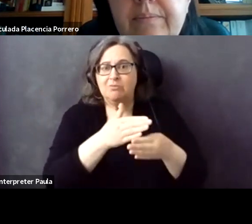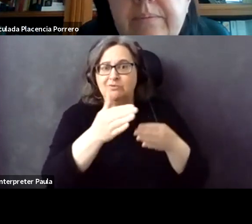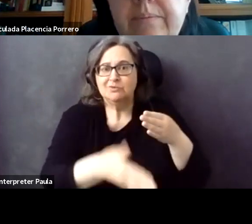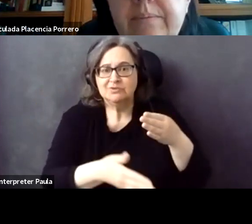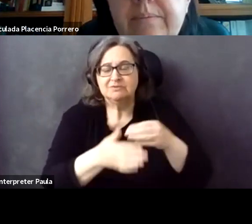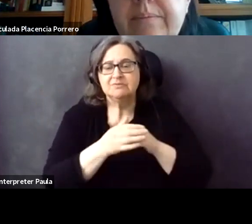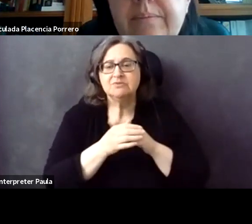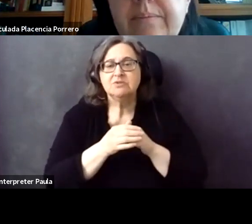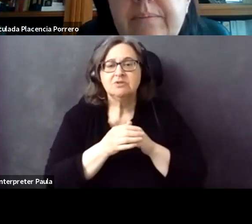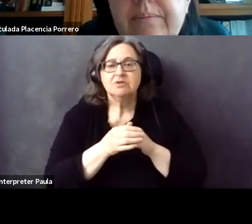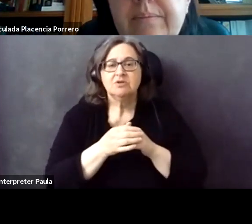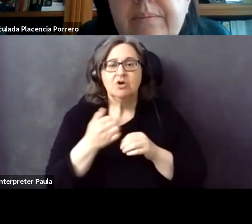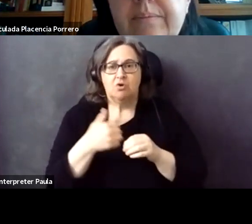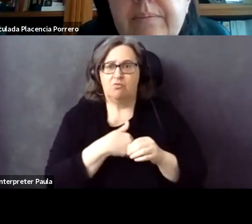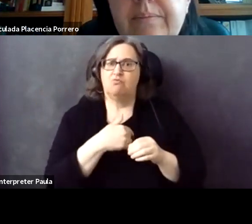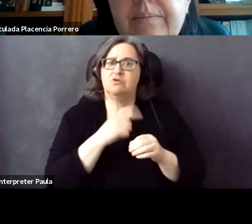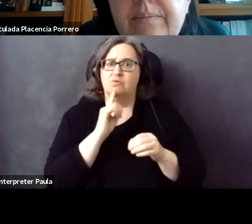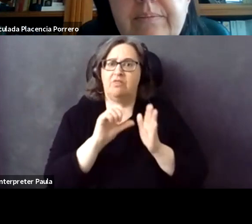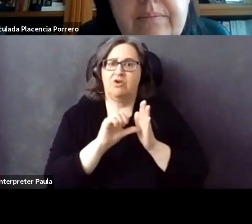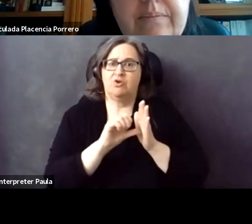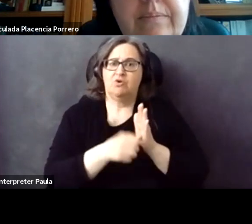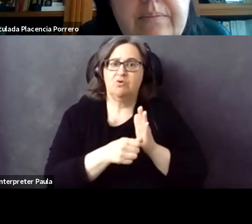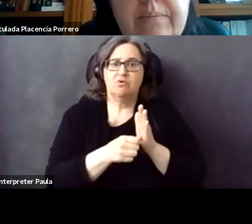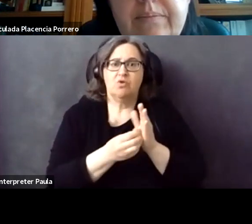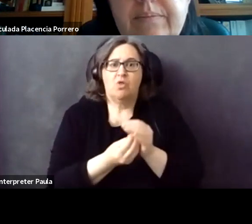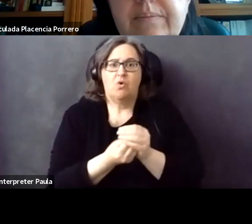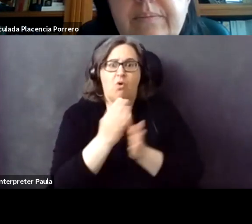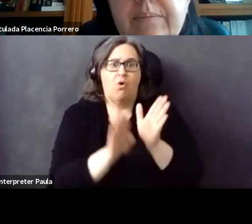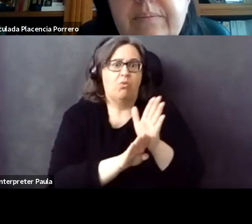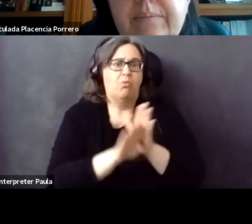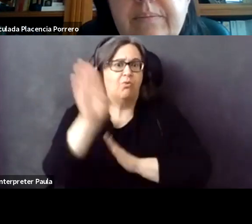saw and that we are slowly but surely hopefully at least moving